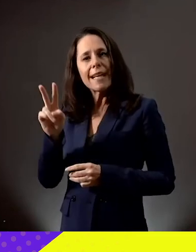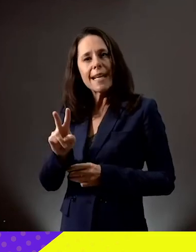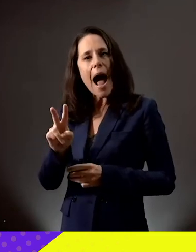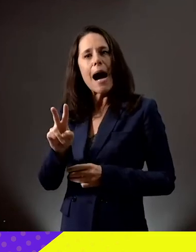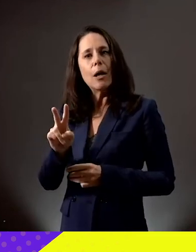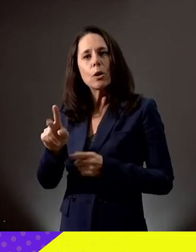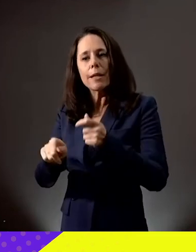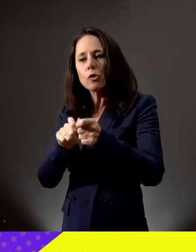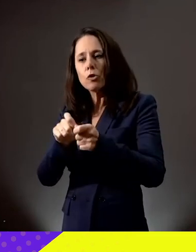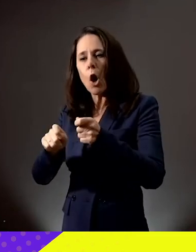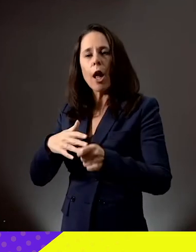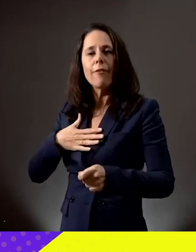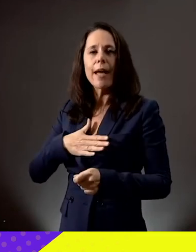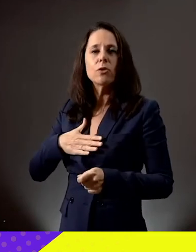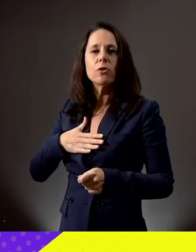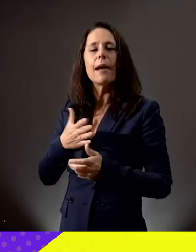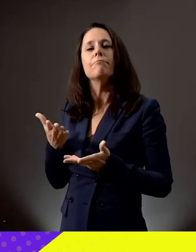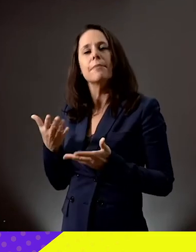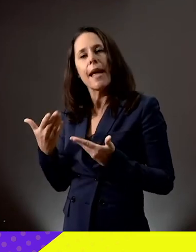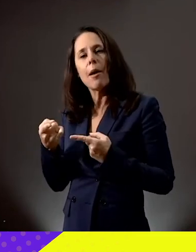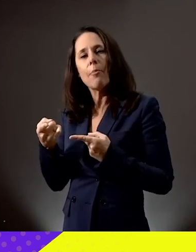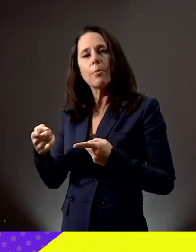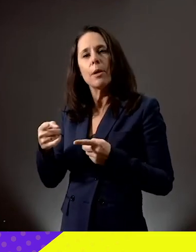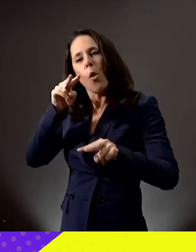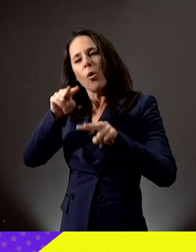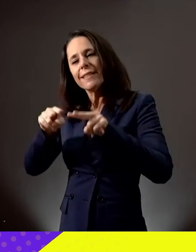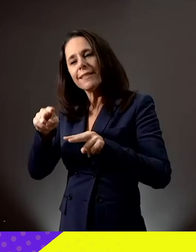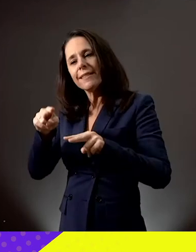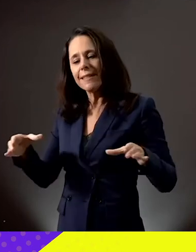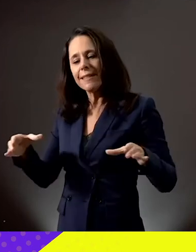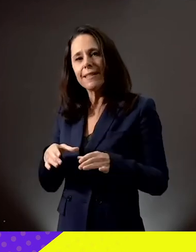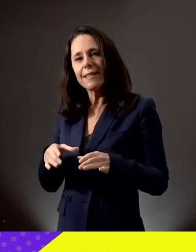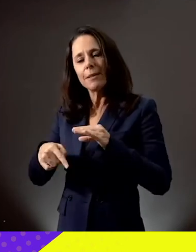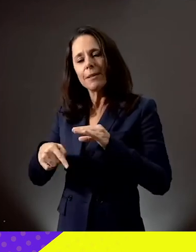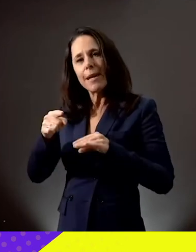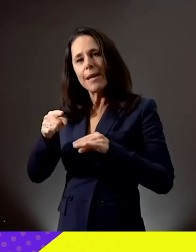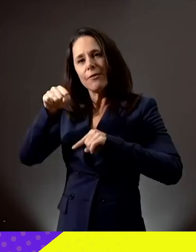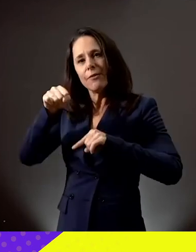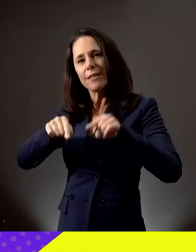with orientation sessions for more diversity within supervisory boards.